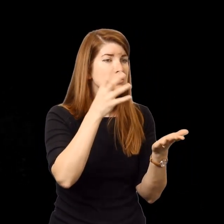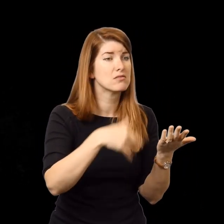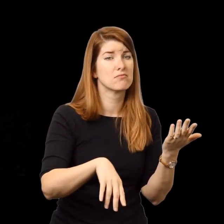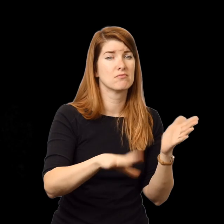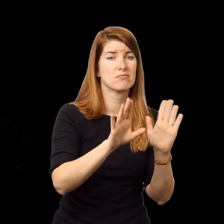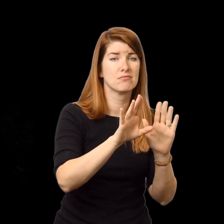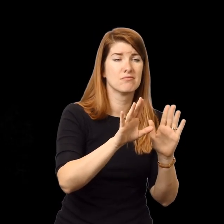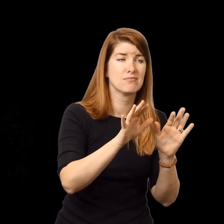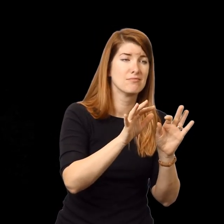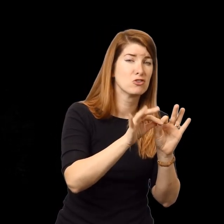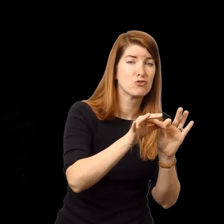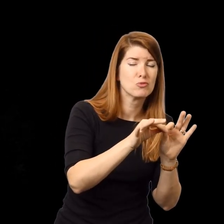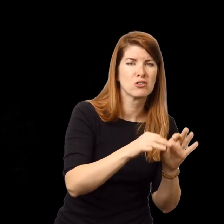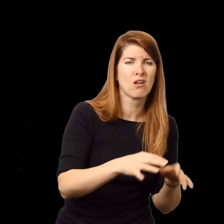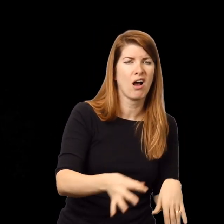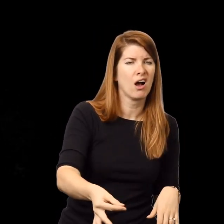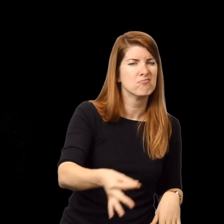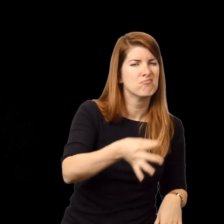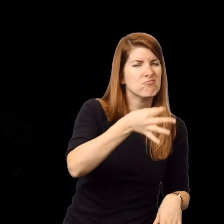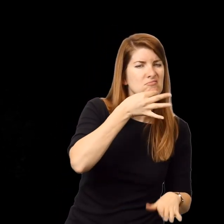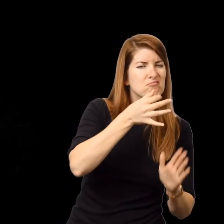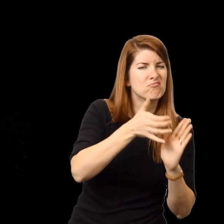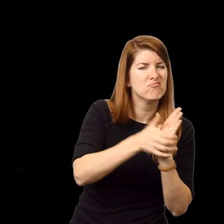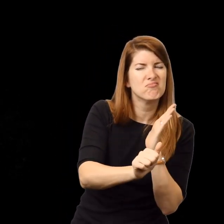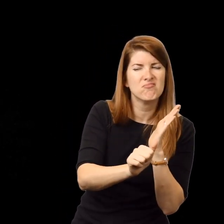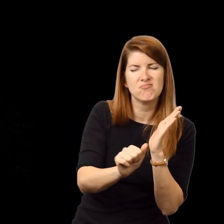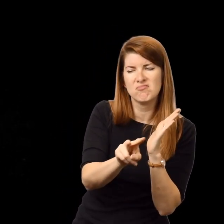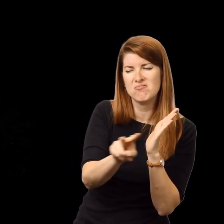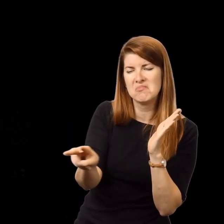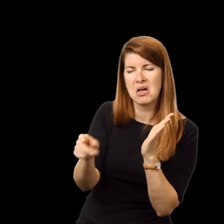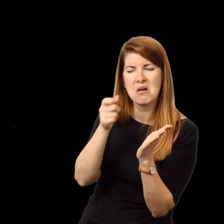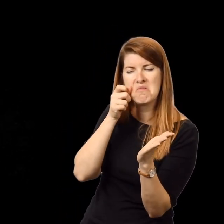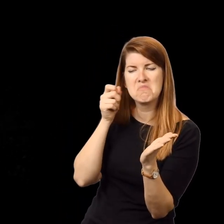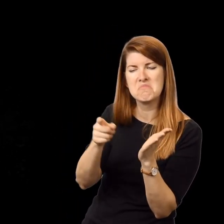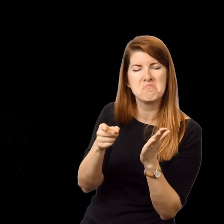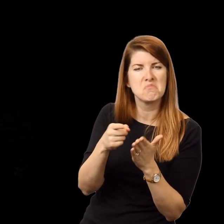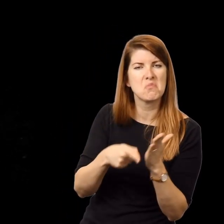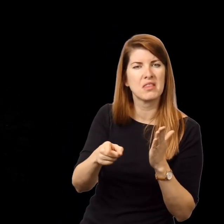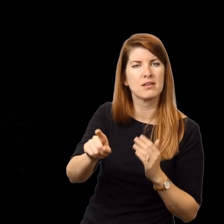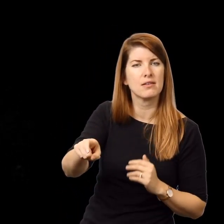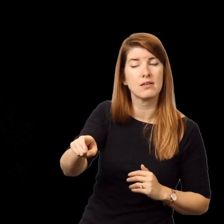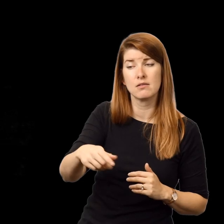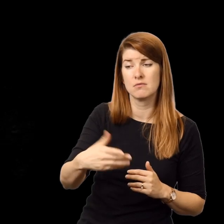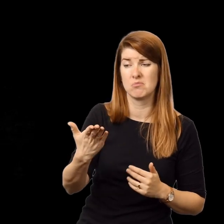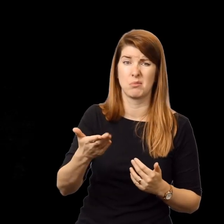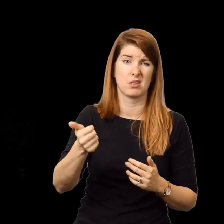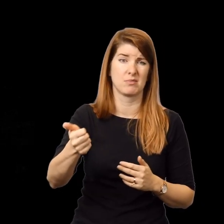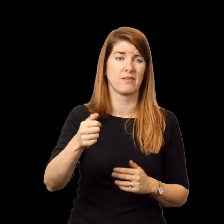interpreters who are excellent mind readers. They just know what this child needs.